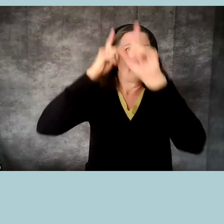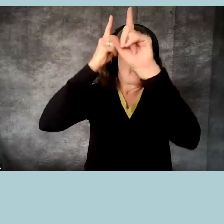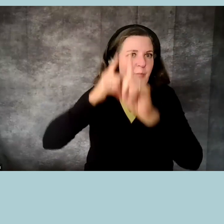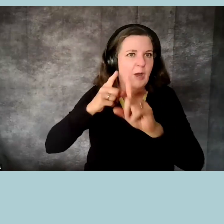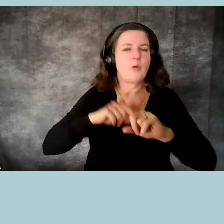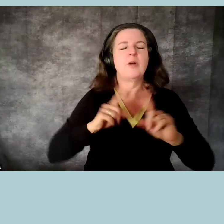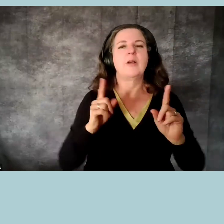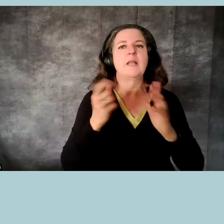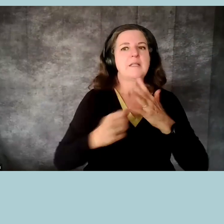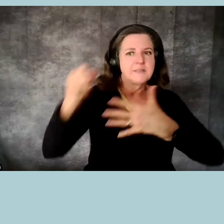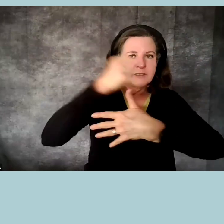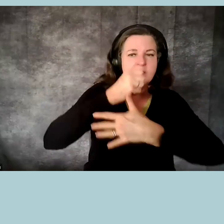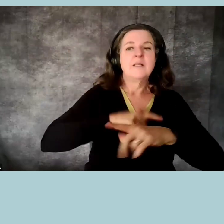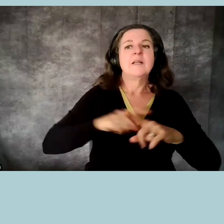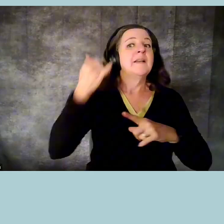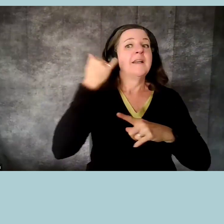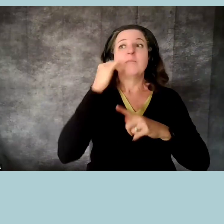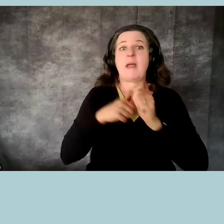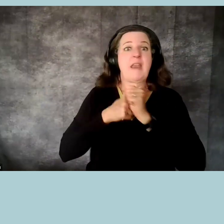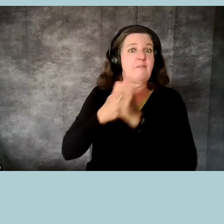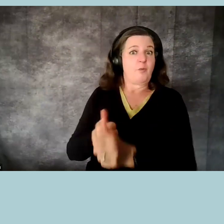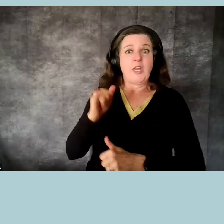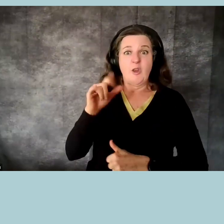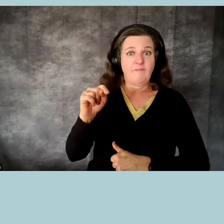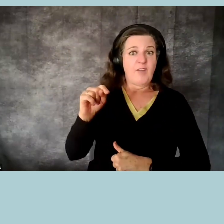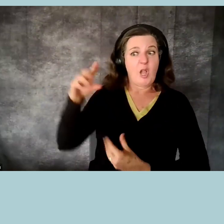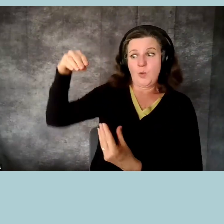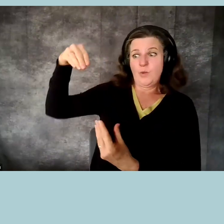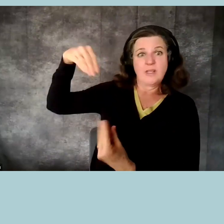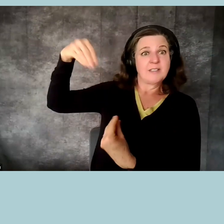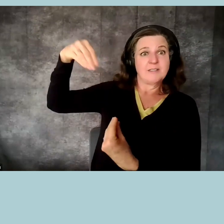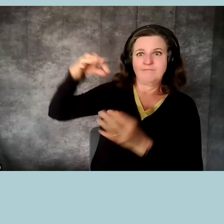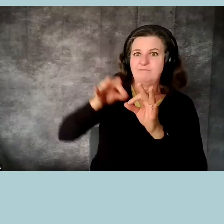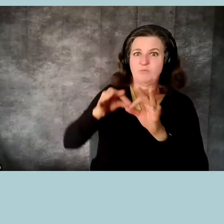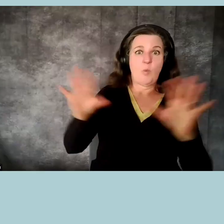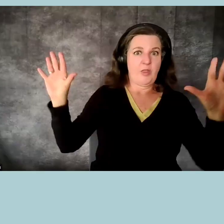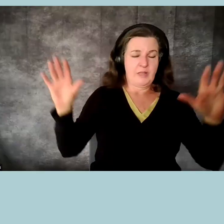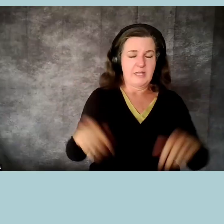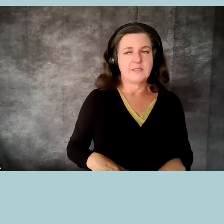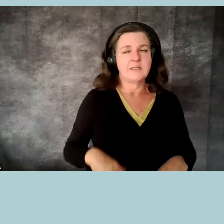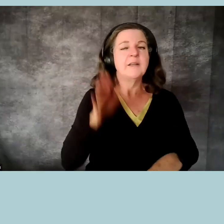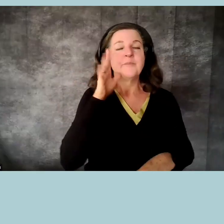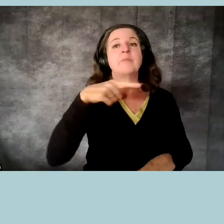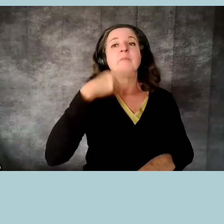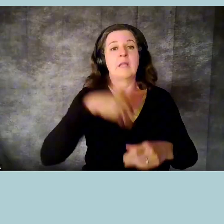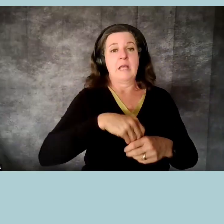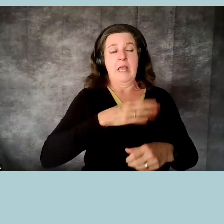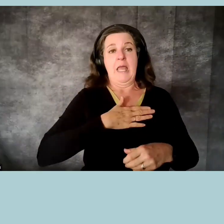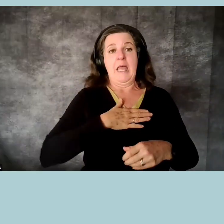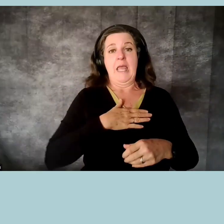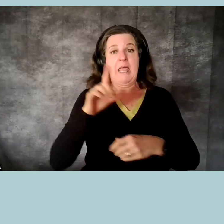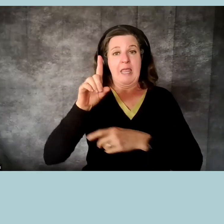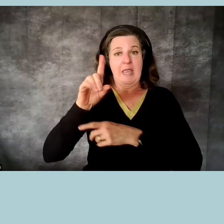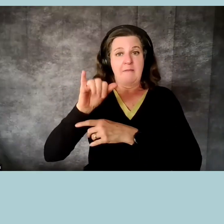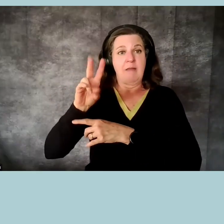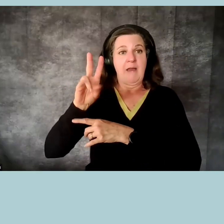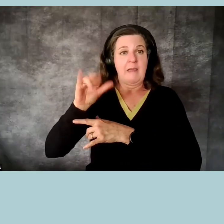up with it, a document's worthless. So I will say within my division, there is strong support for this.